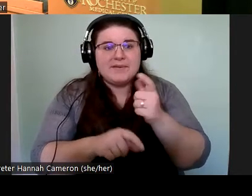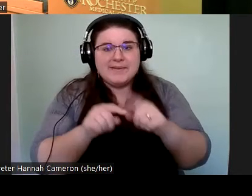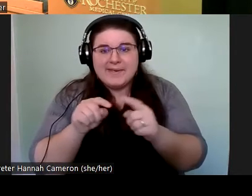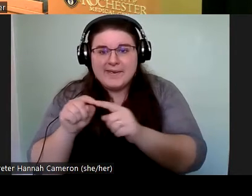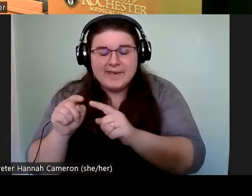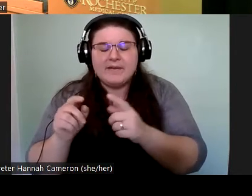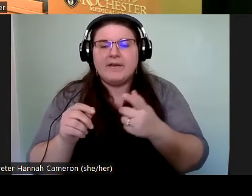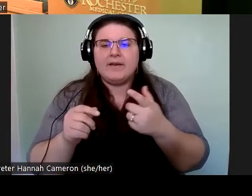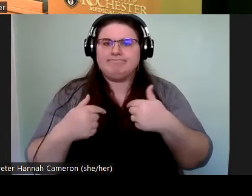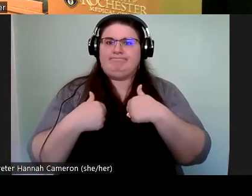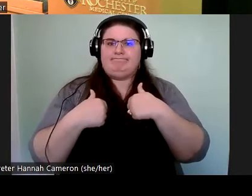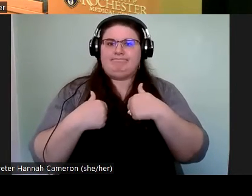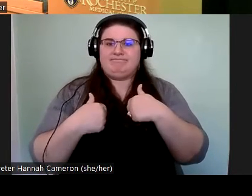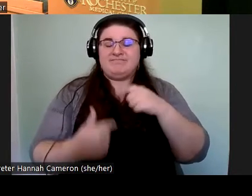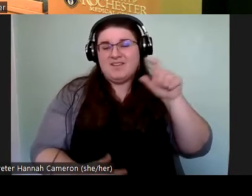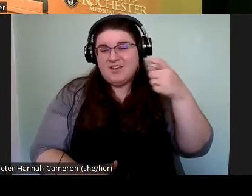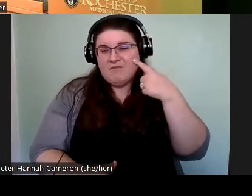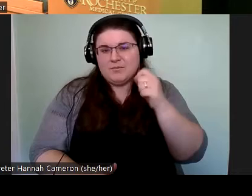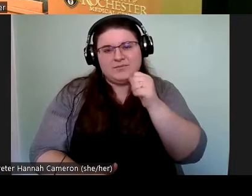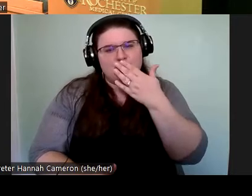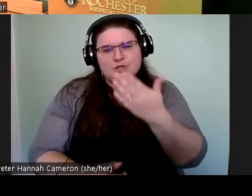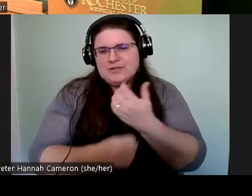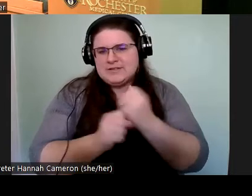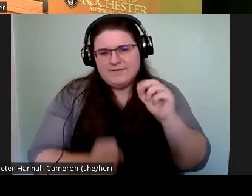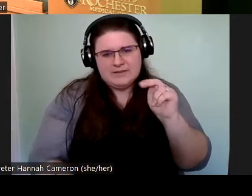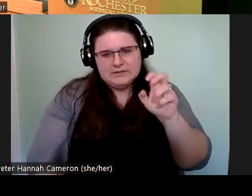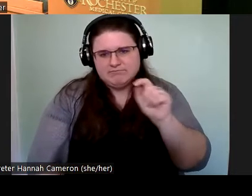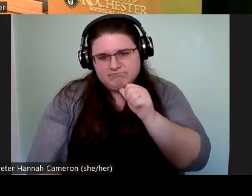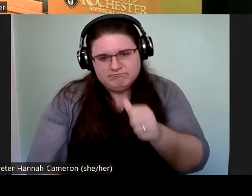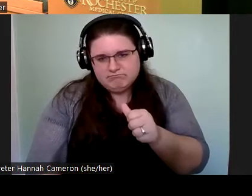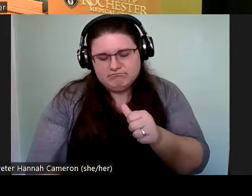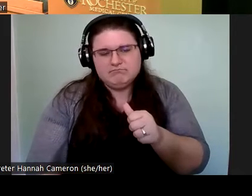the government doesn't have a very good safety net and families are really the safety net and then we